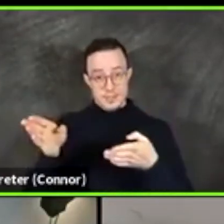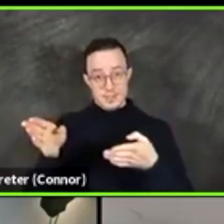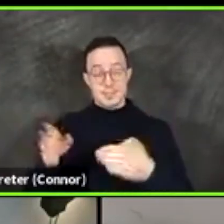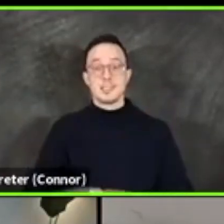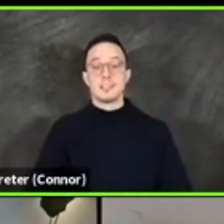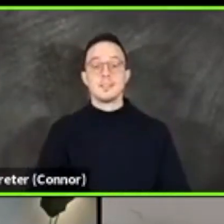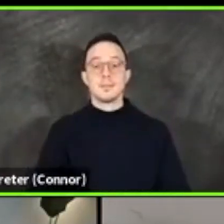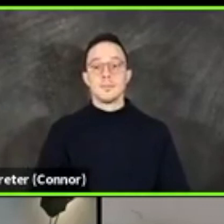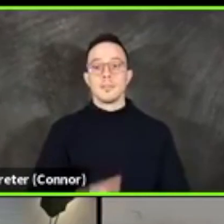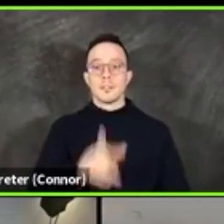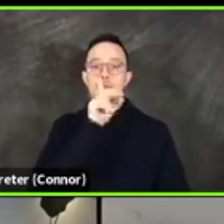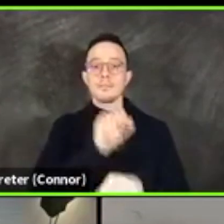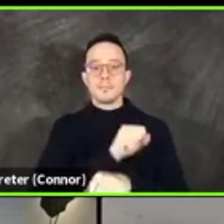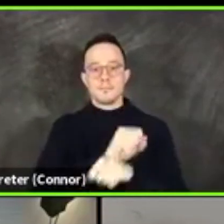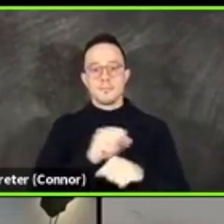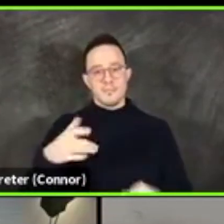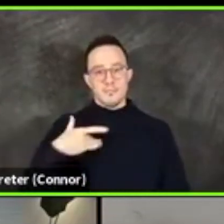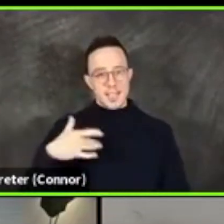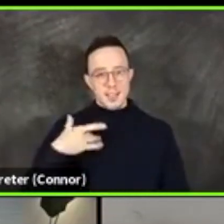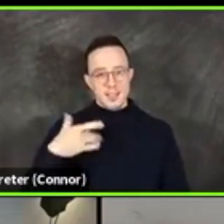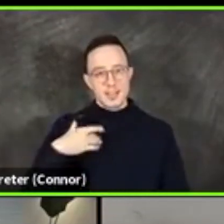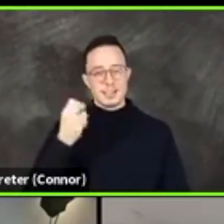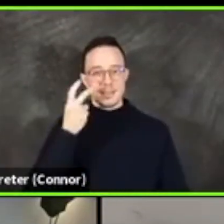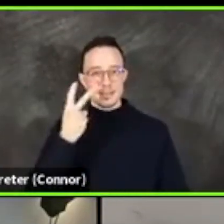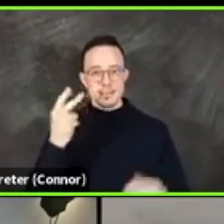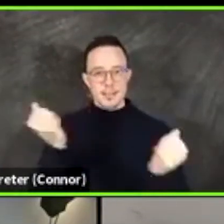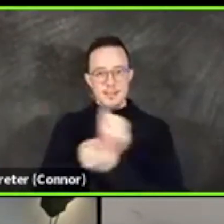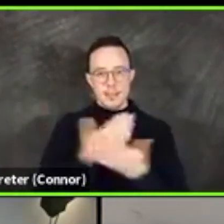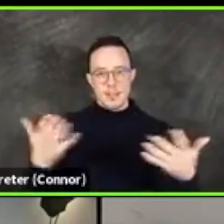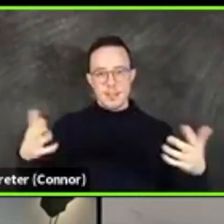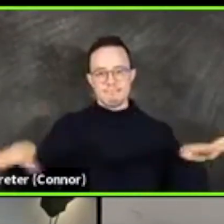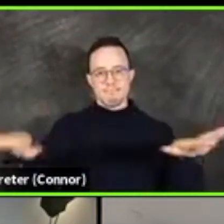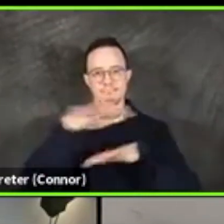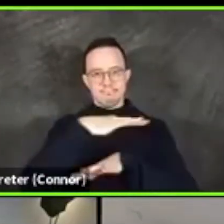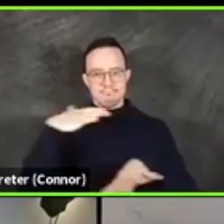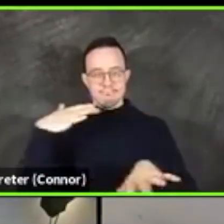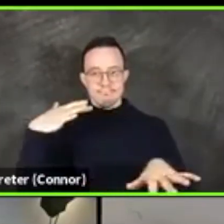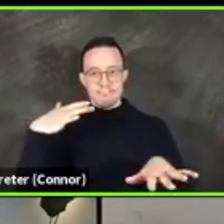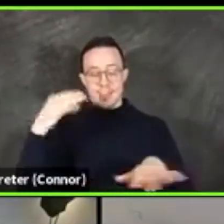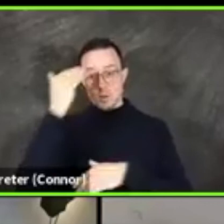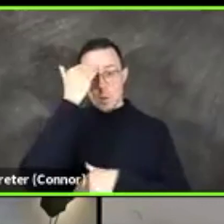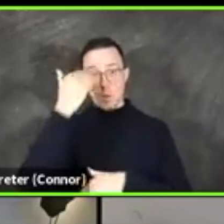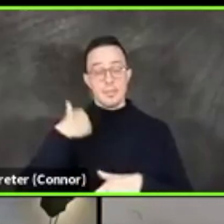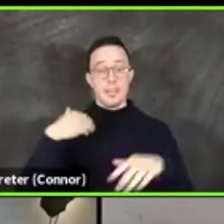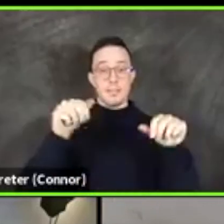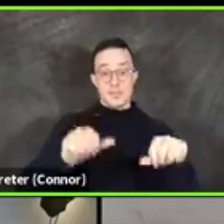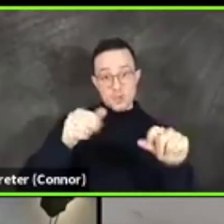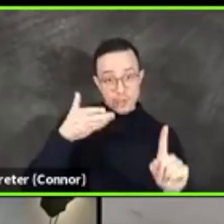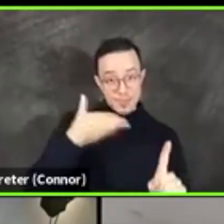EVERYWHERE, YOU SENSE AND YOU FEEL, AND AND KNOW, THAT POTENTIALITY IS EVERYWHERE AND